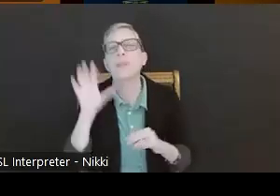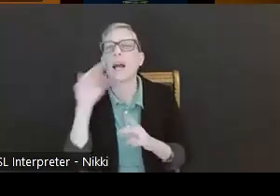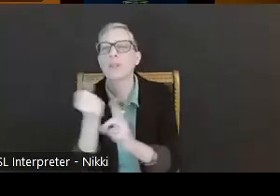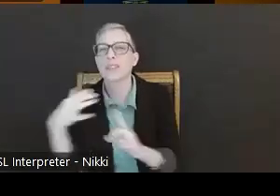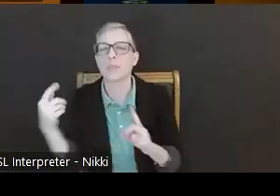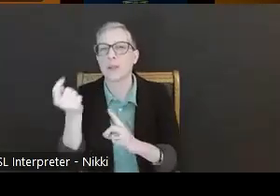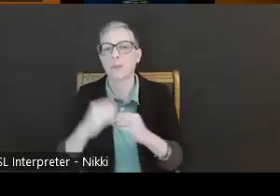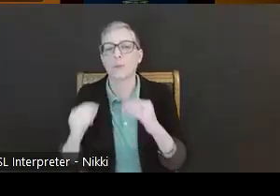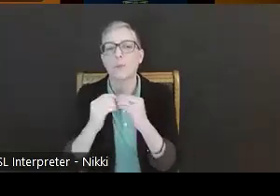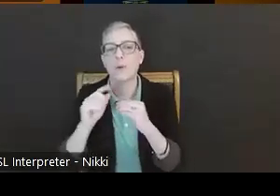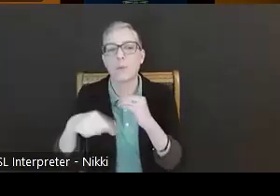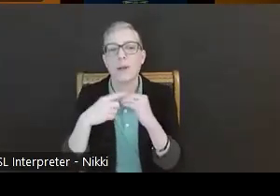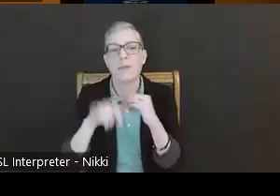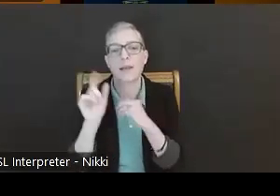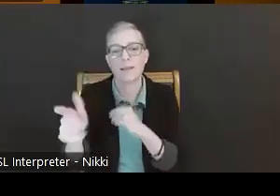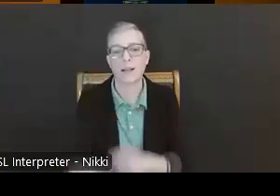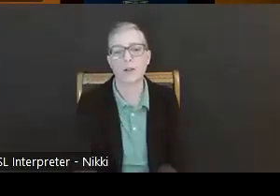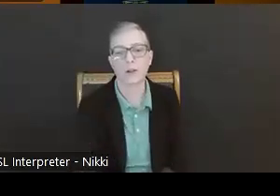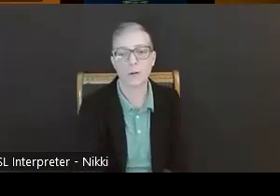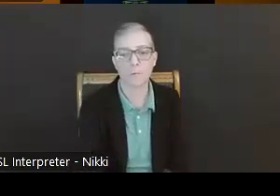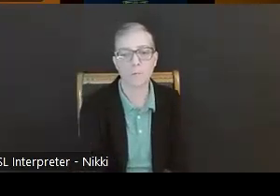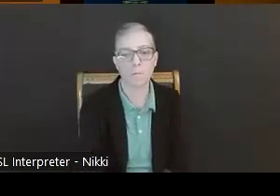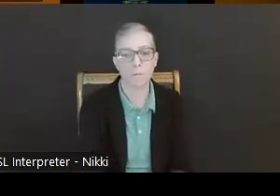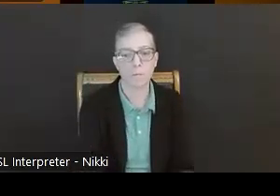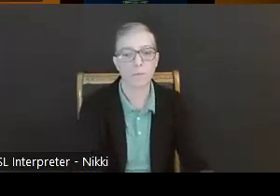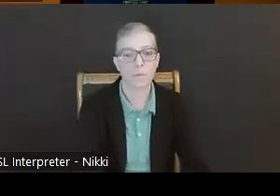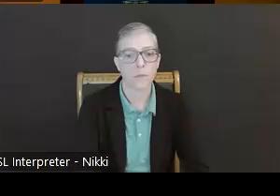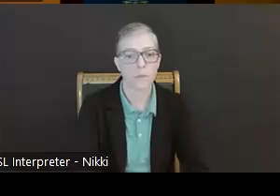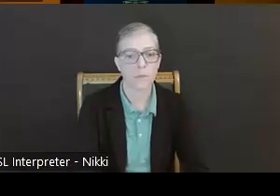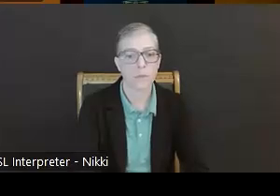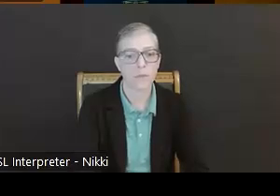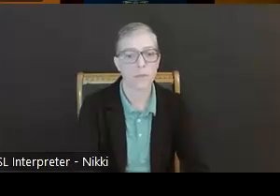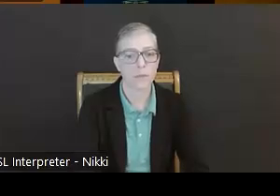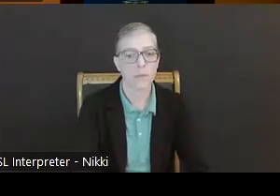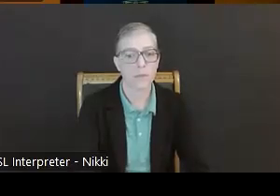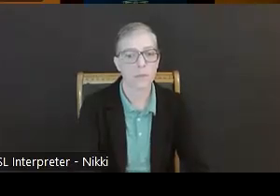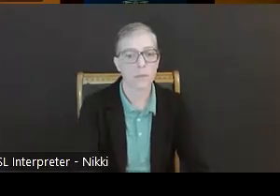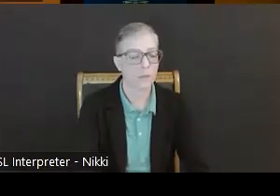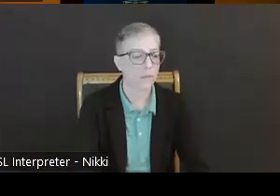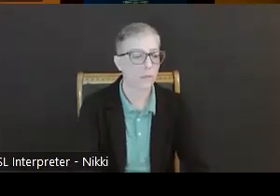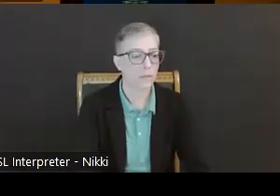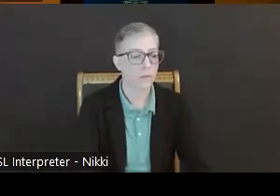um to think about caregiver burden a little bit more in depth we talk about this idea of mutual